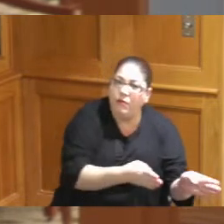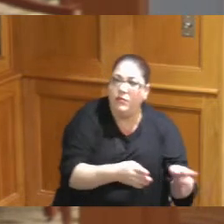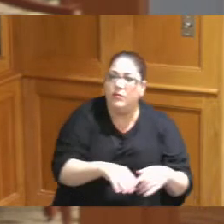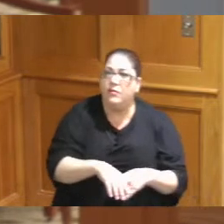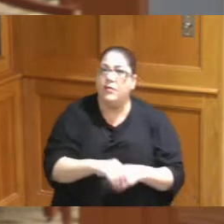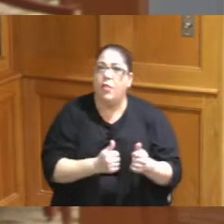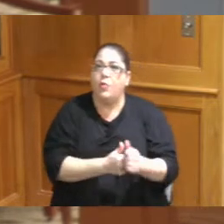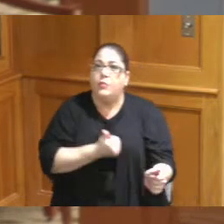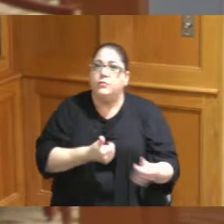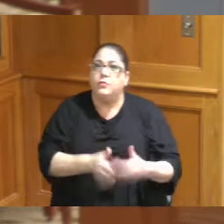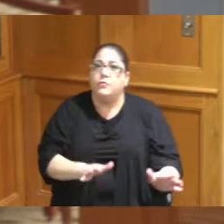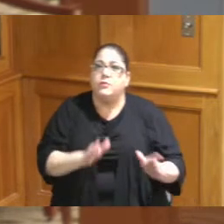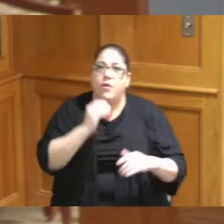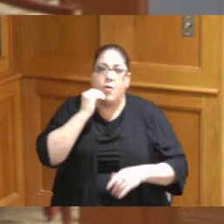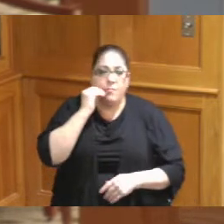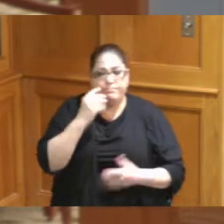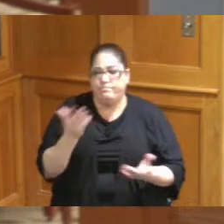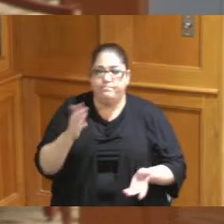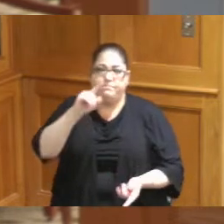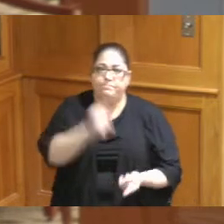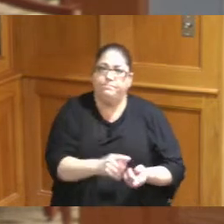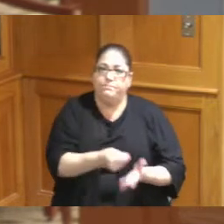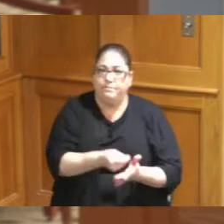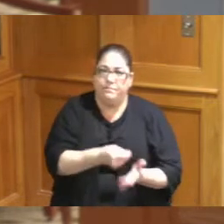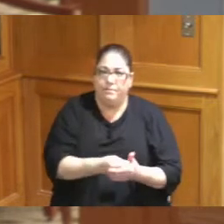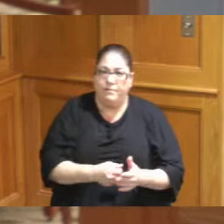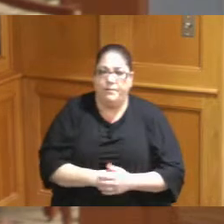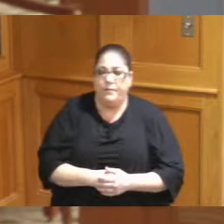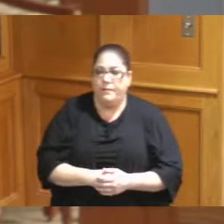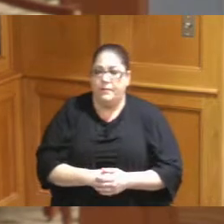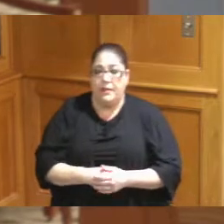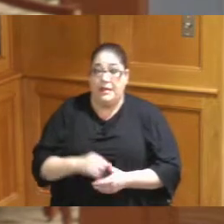so that's the main thing we've been focusing on whether it's single individuals older people